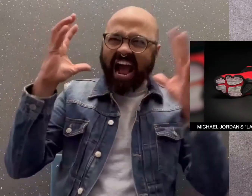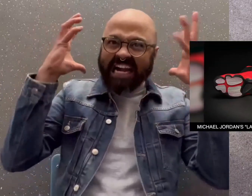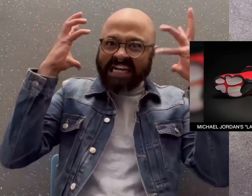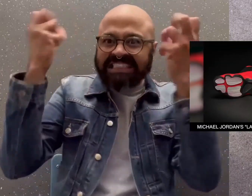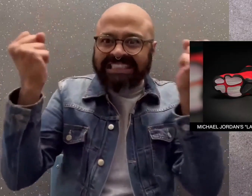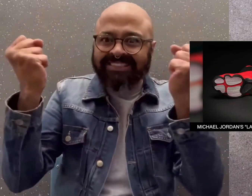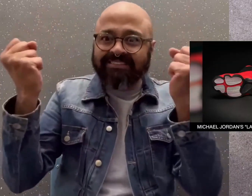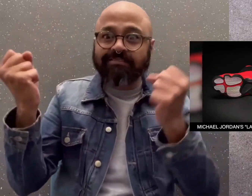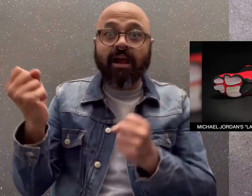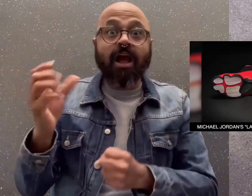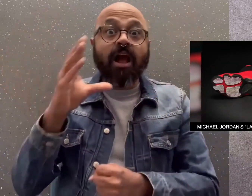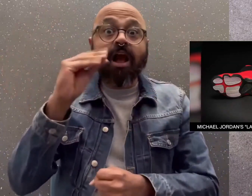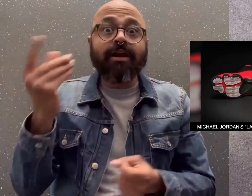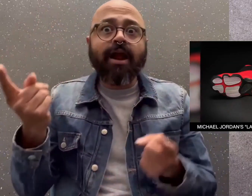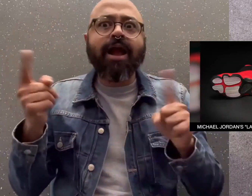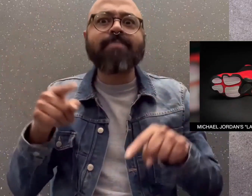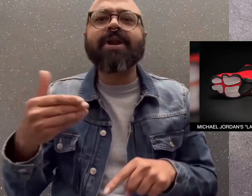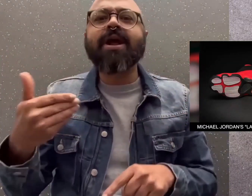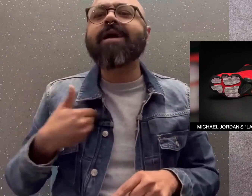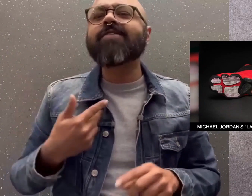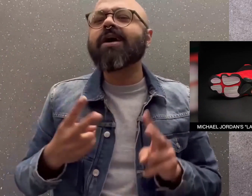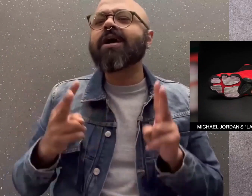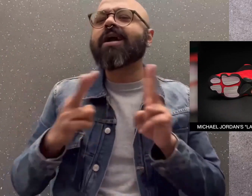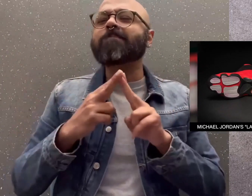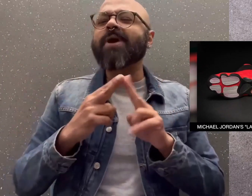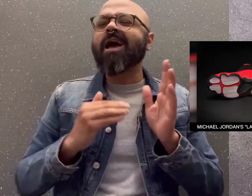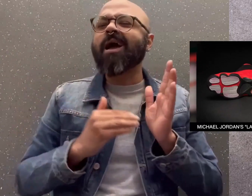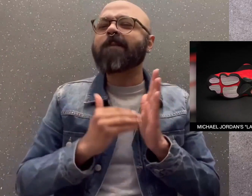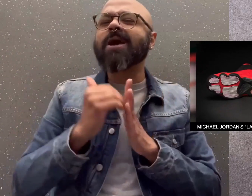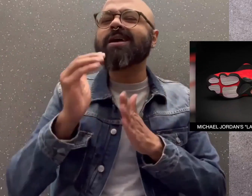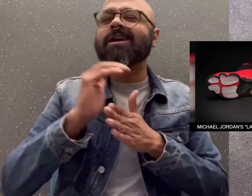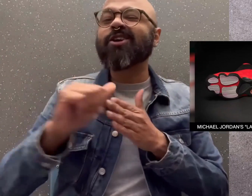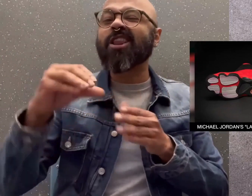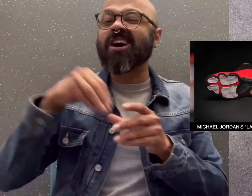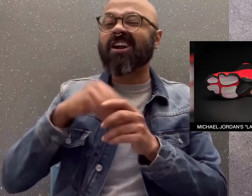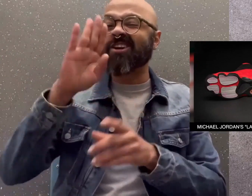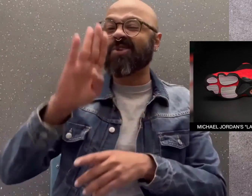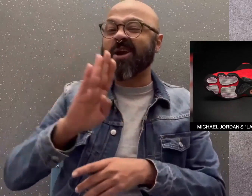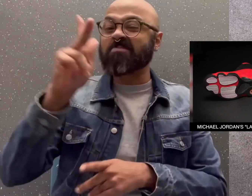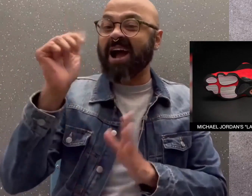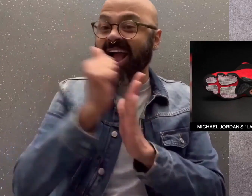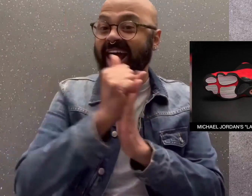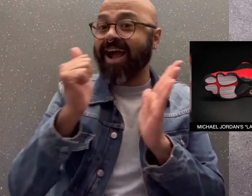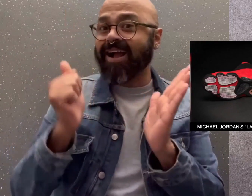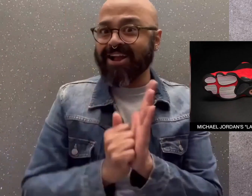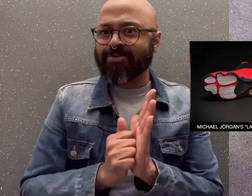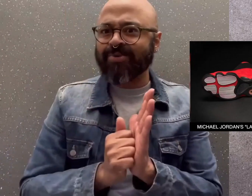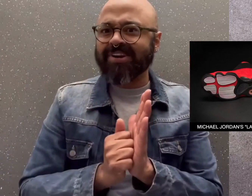If you are a sports fan. And happen to have a couple of million dollars in your bank account.